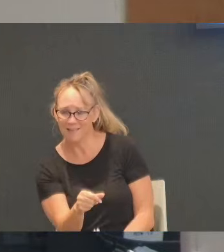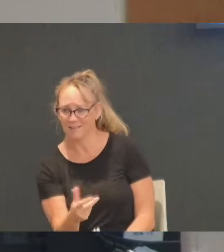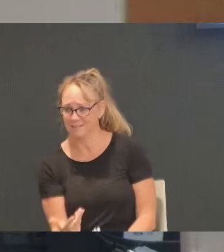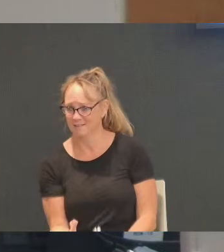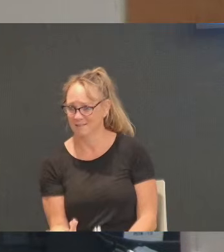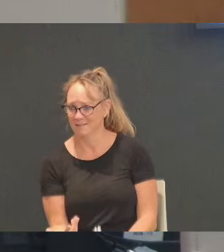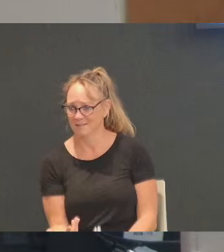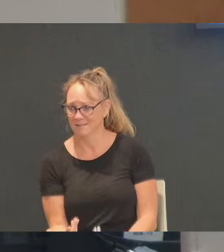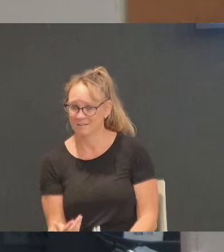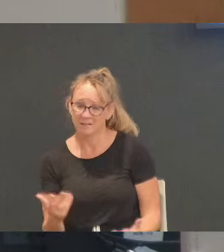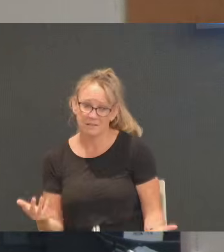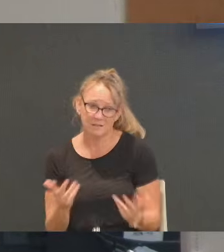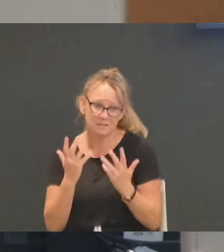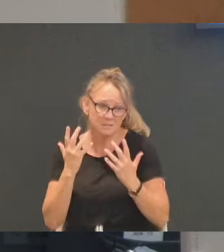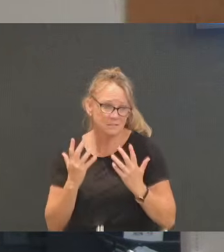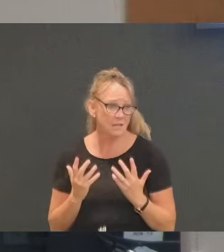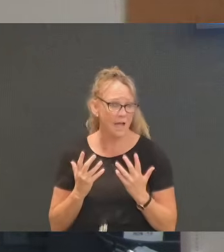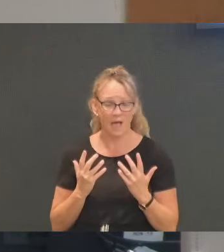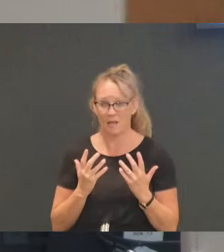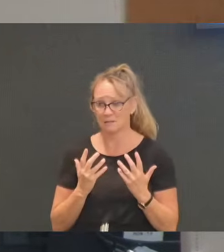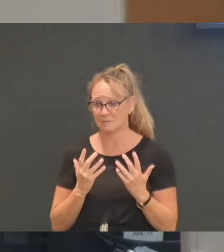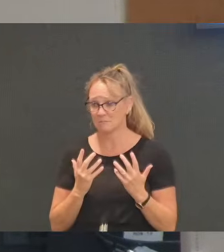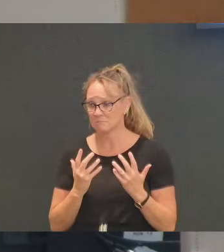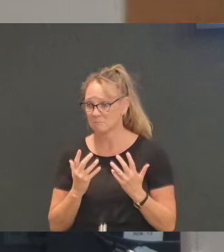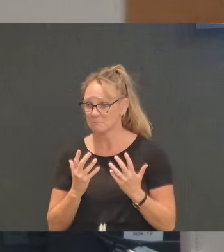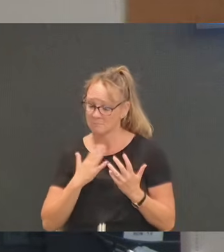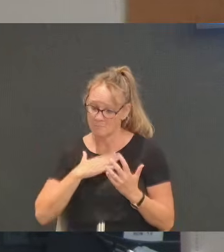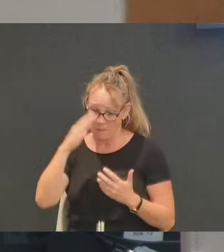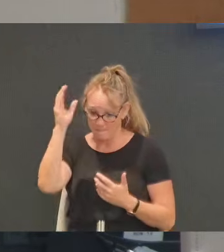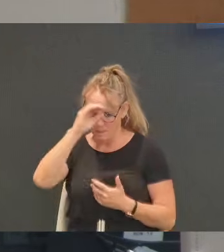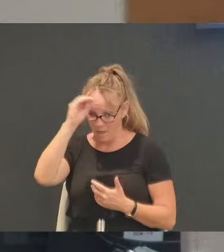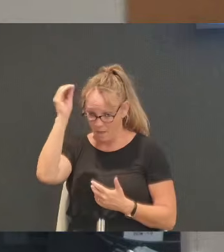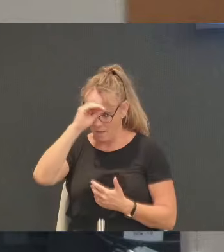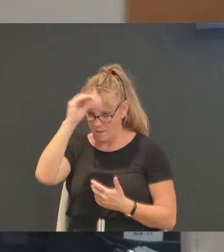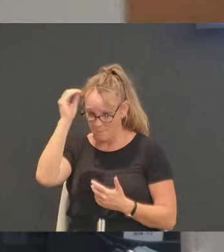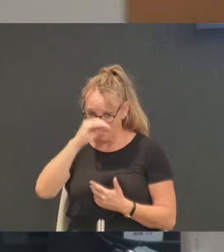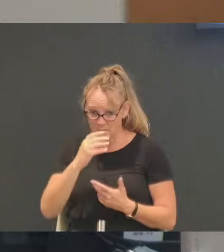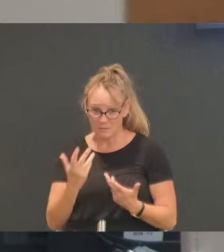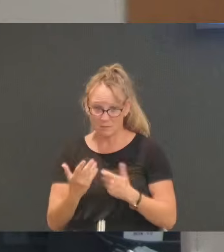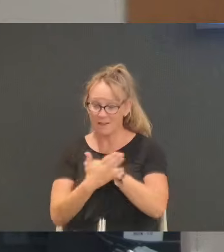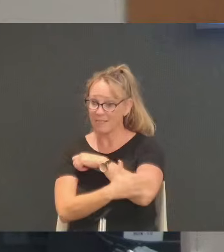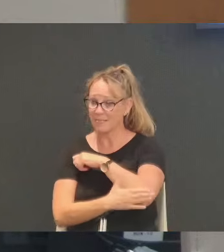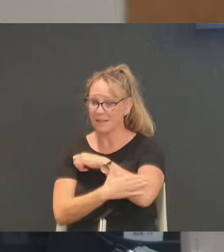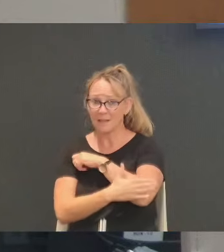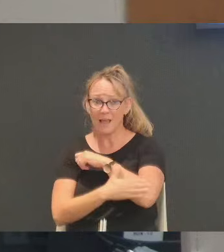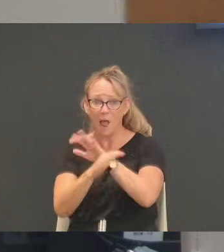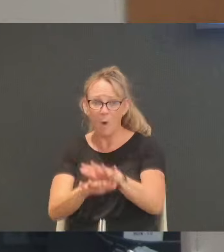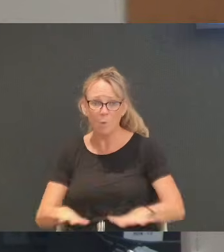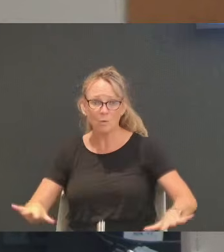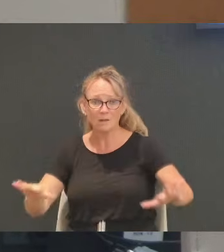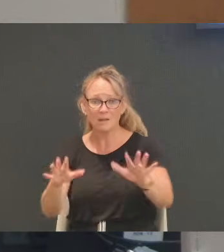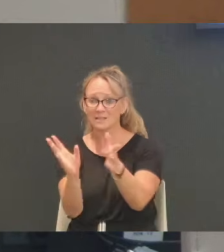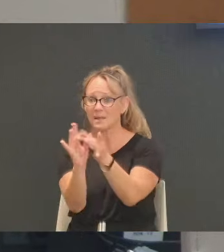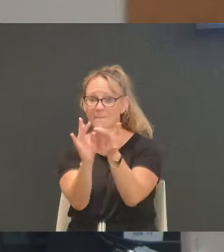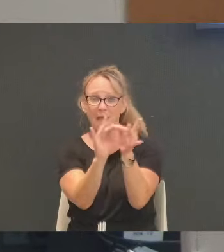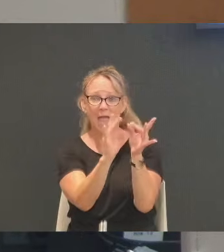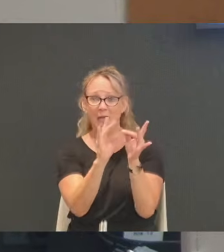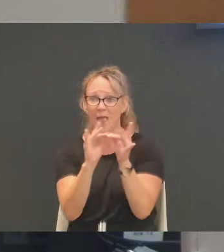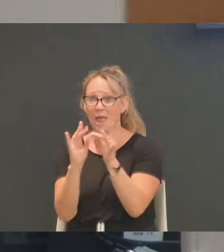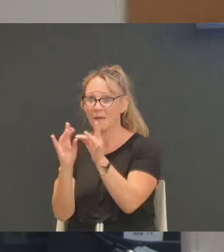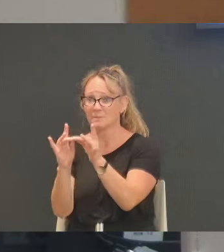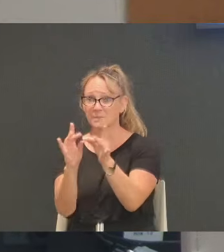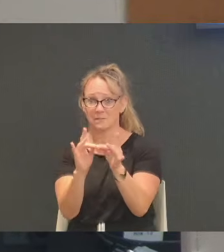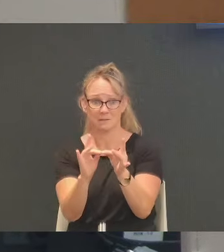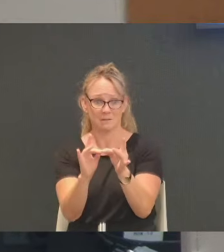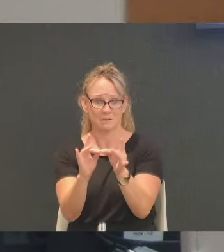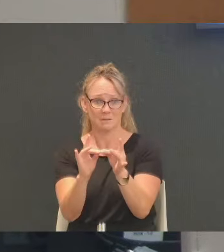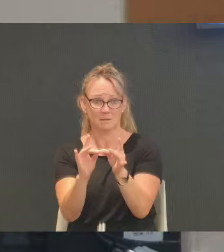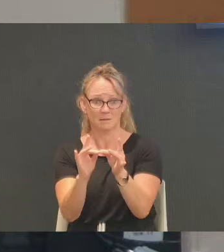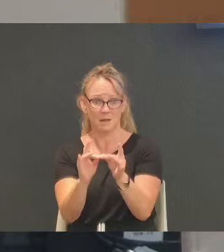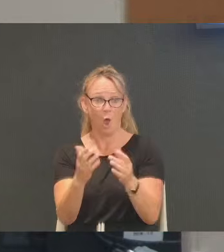to me in terms of the message in the county right now. A message of we've got stadiums that